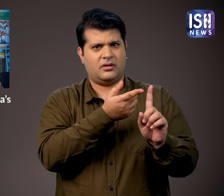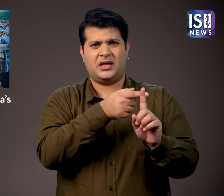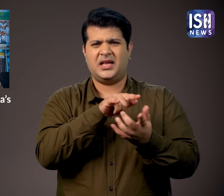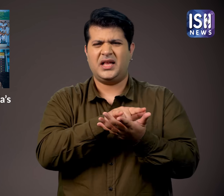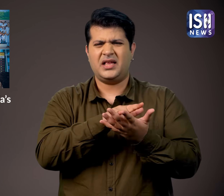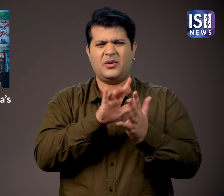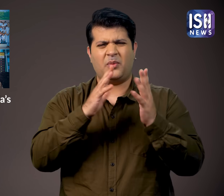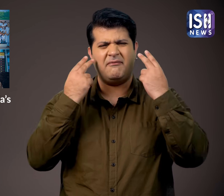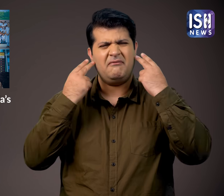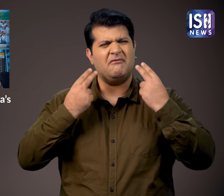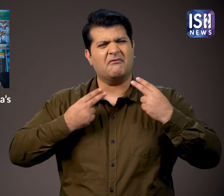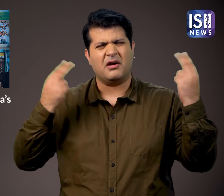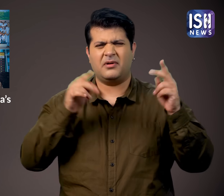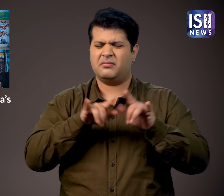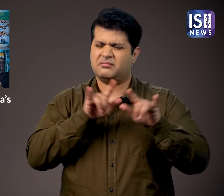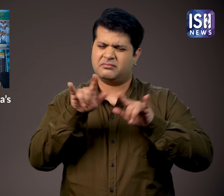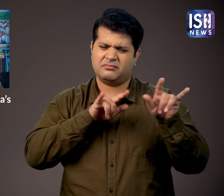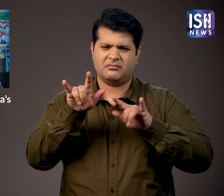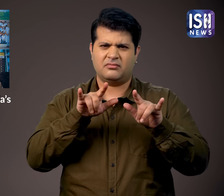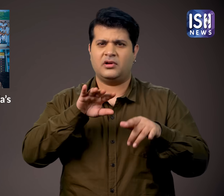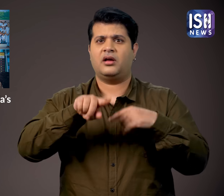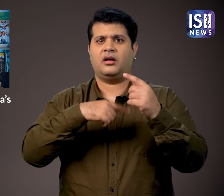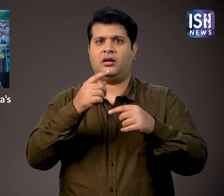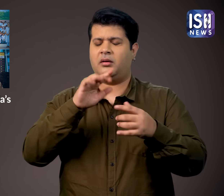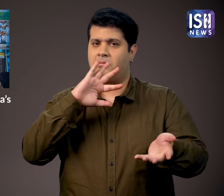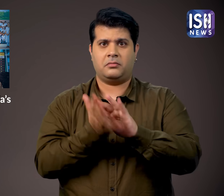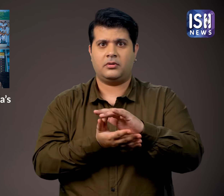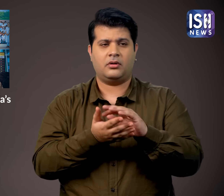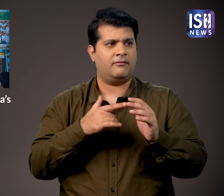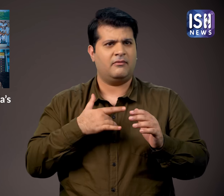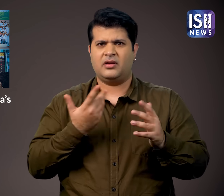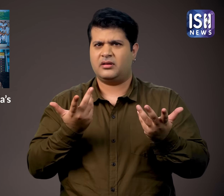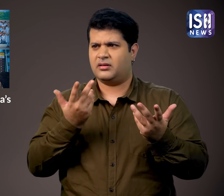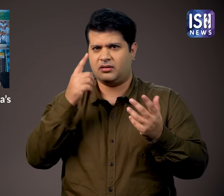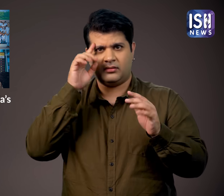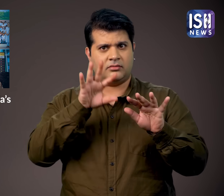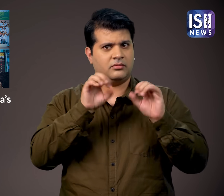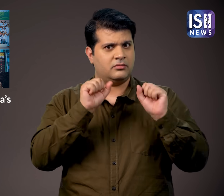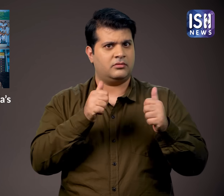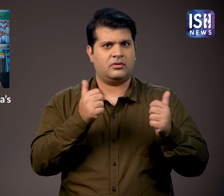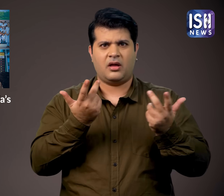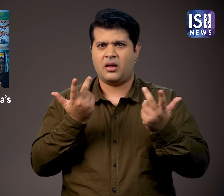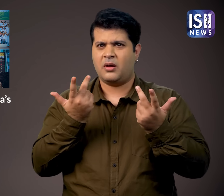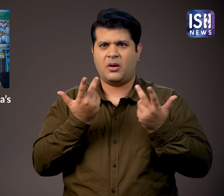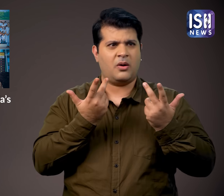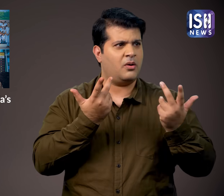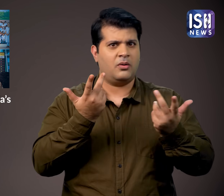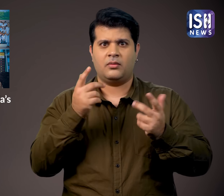IndiGo ran many flights, but chaos suddenly erupted. What happened?